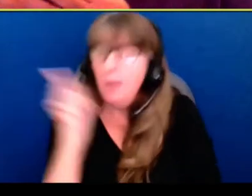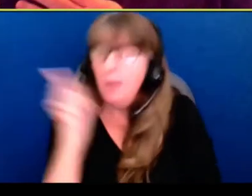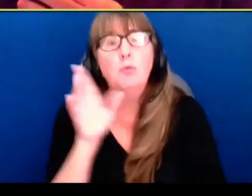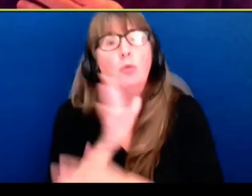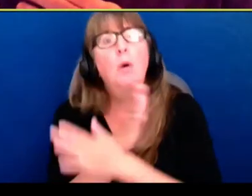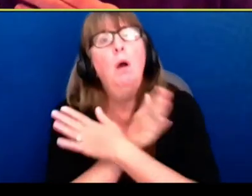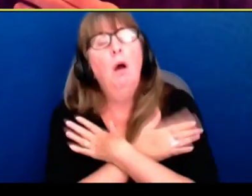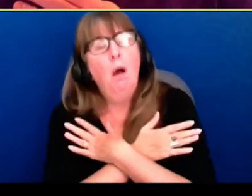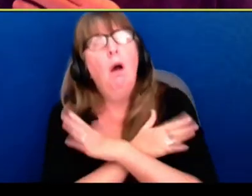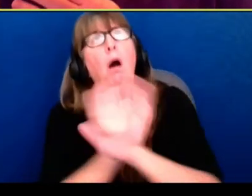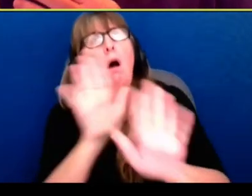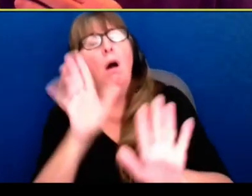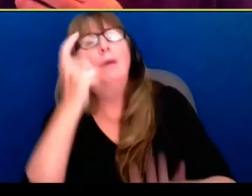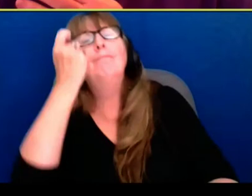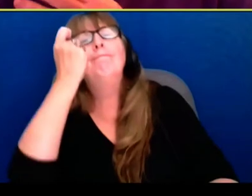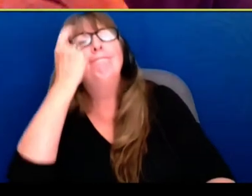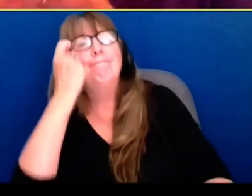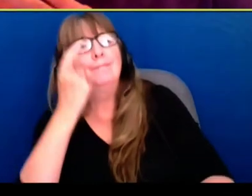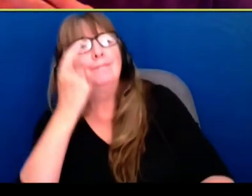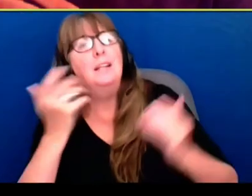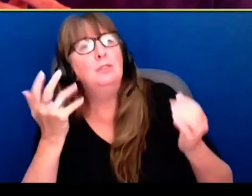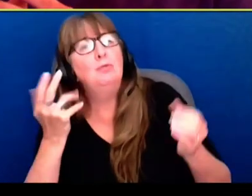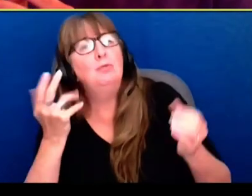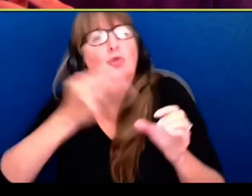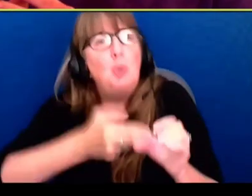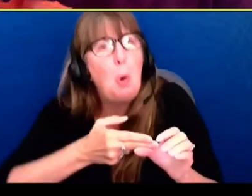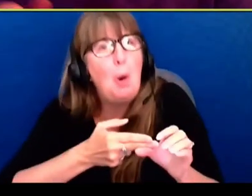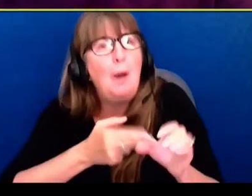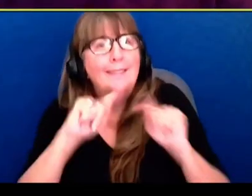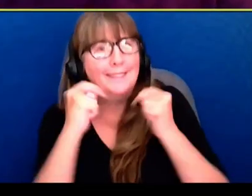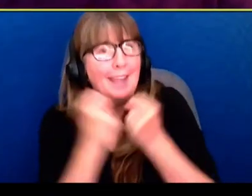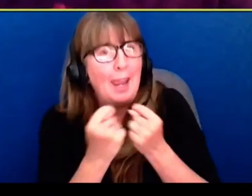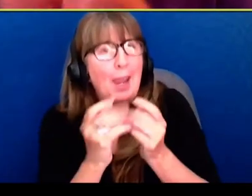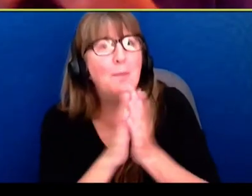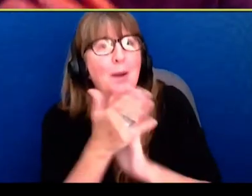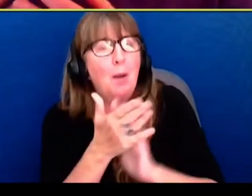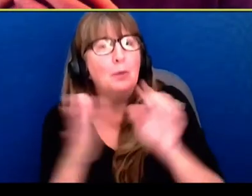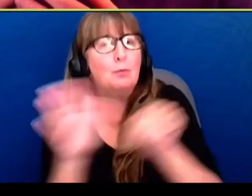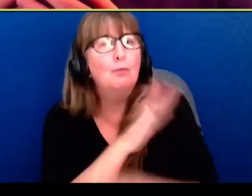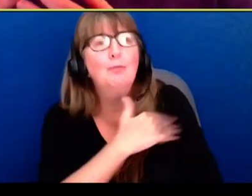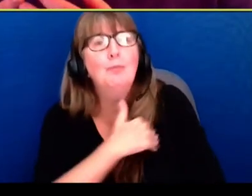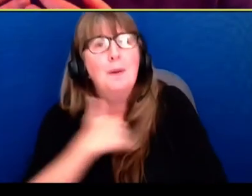step inside the team and to be a member of that team. Show respect.